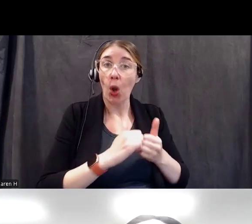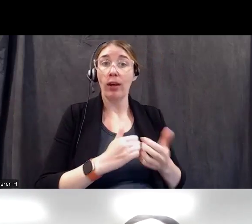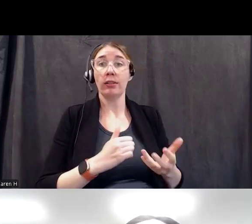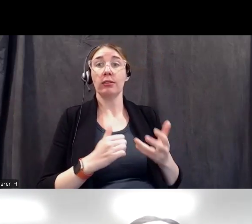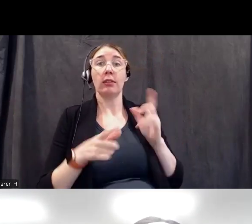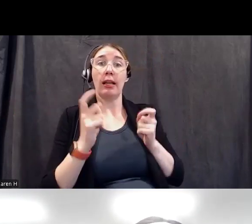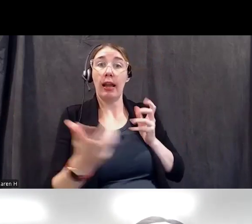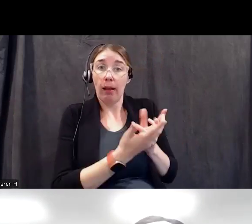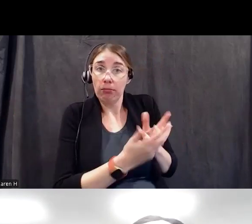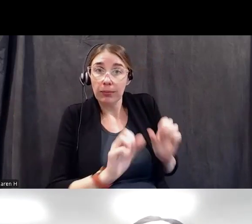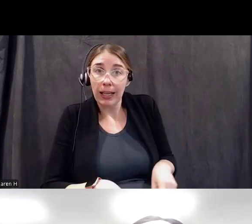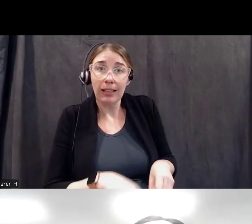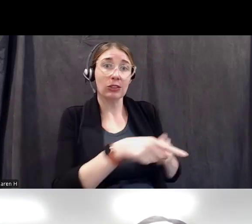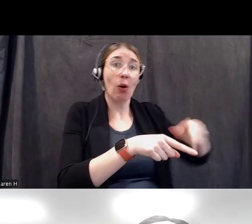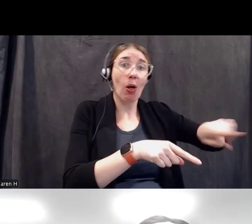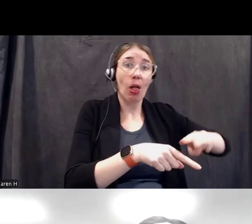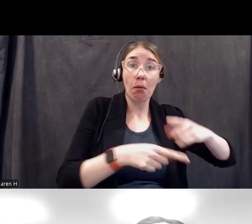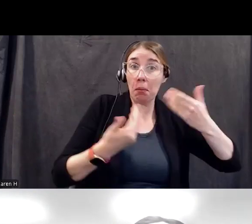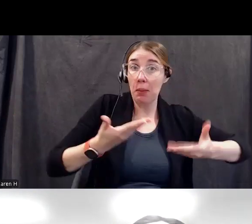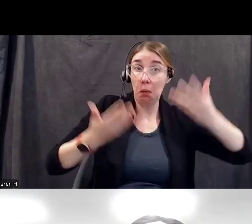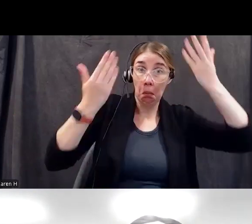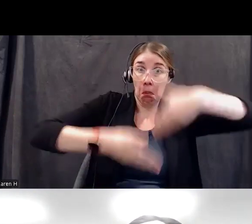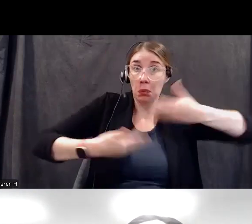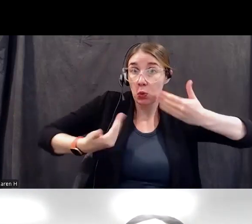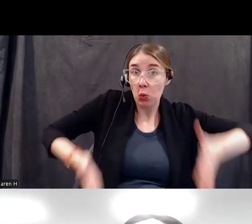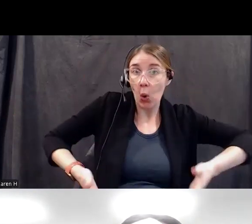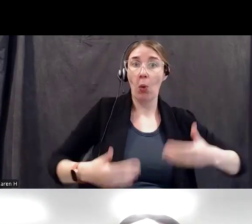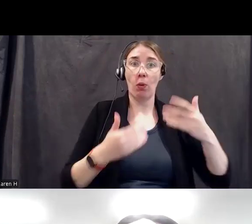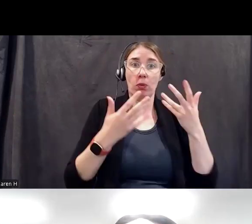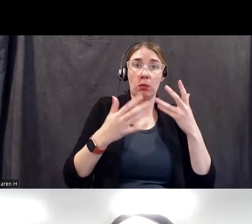that they might not otherwise either know about or have the resources to participate in.